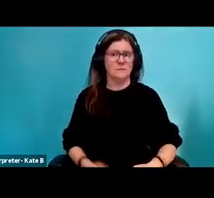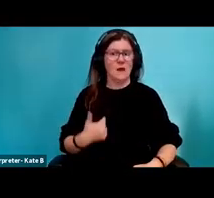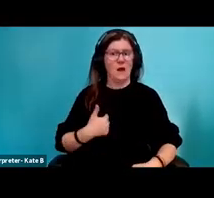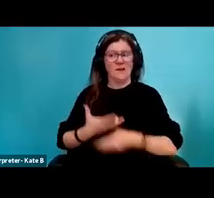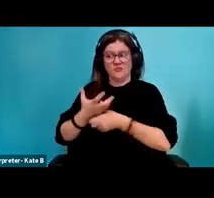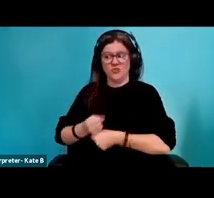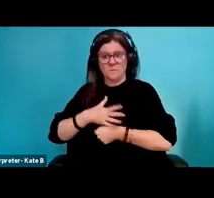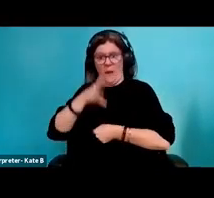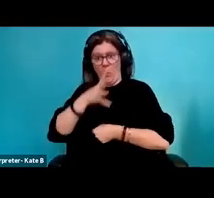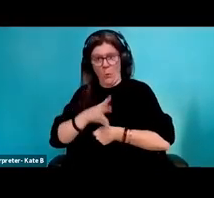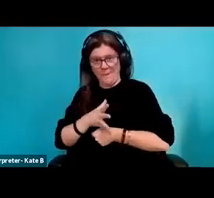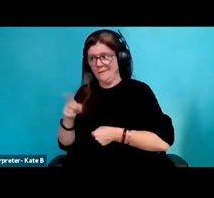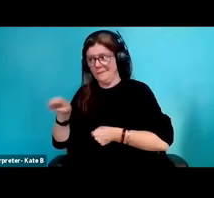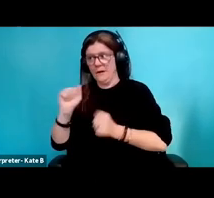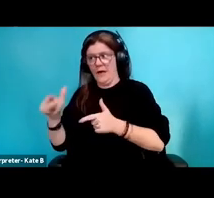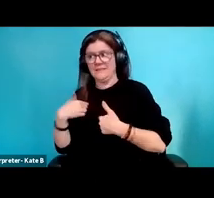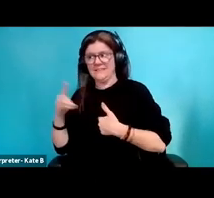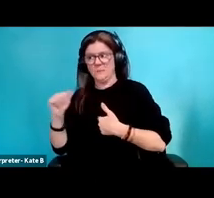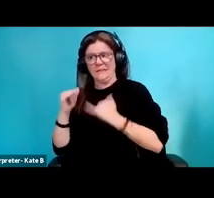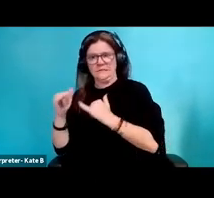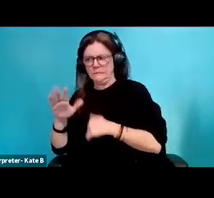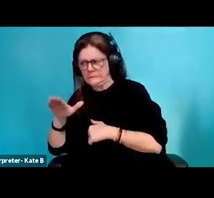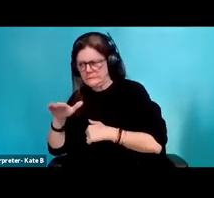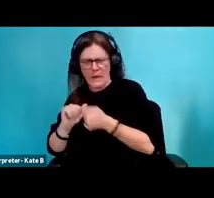of women with disabilities to learn the ins and outs, to learn and witness them going